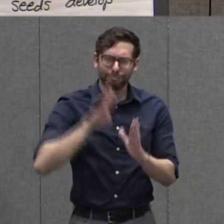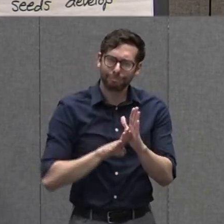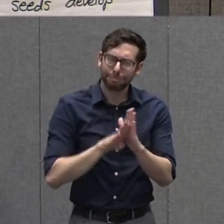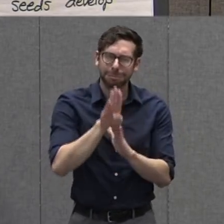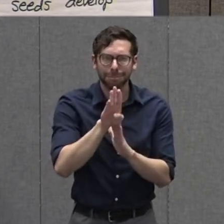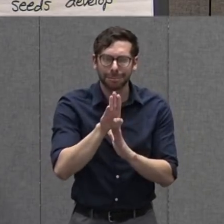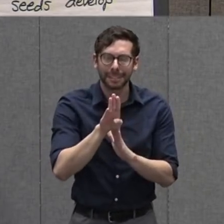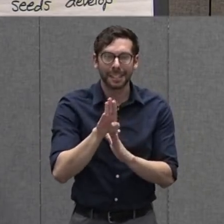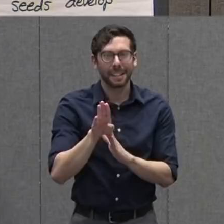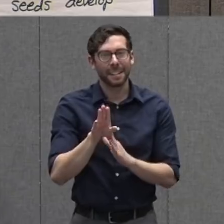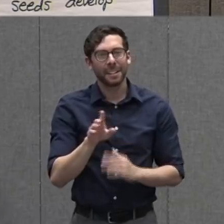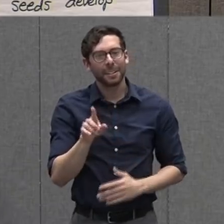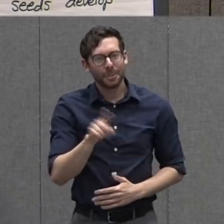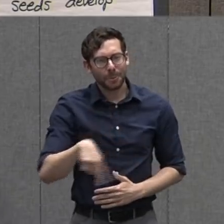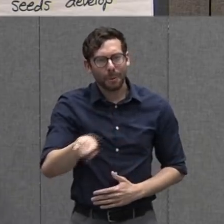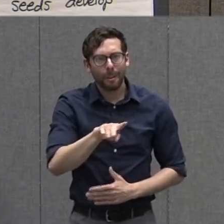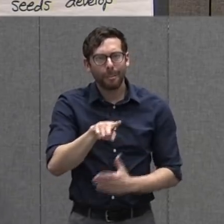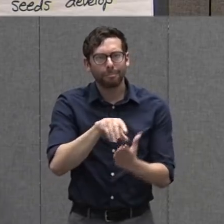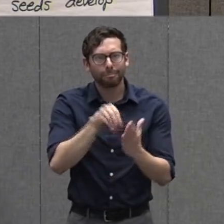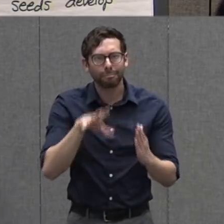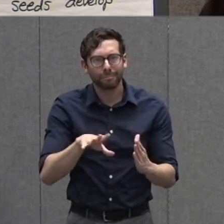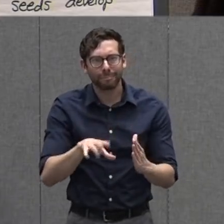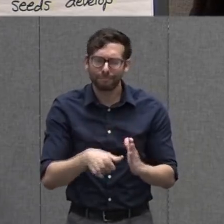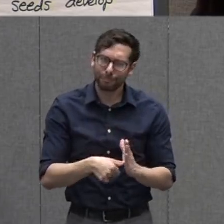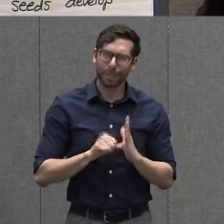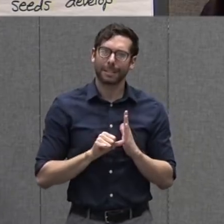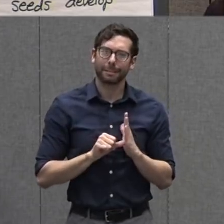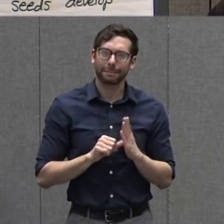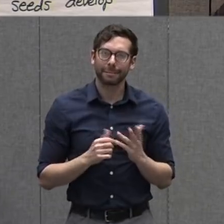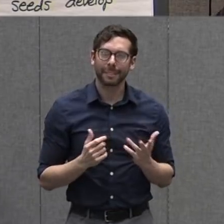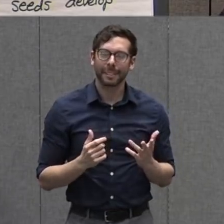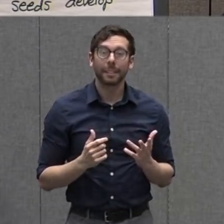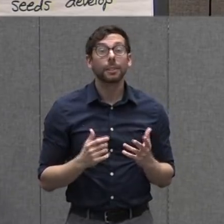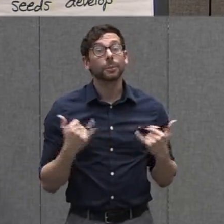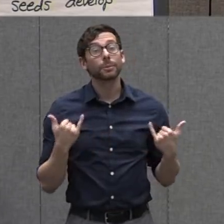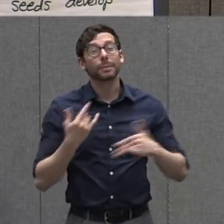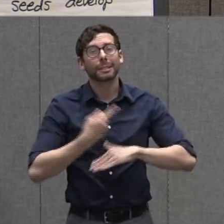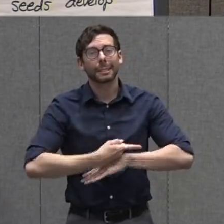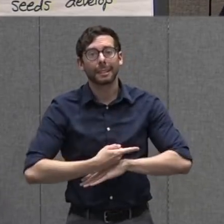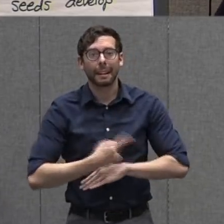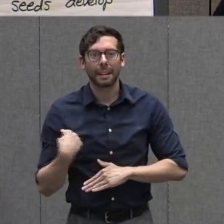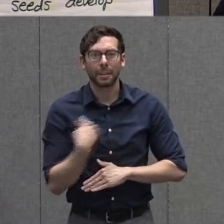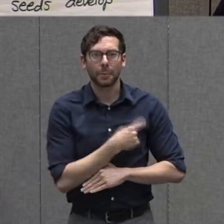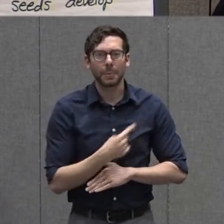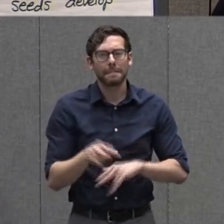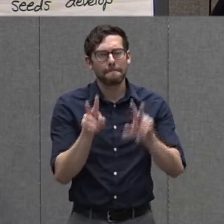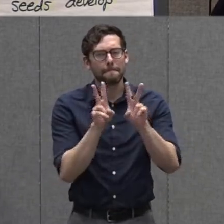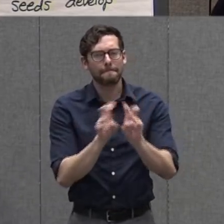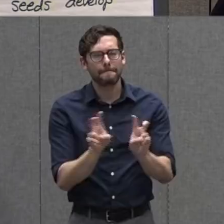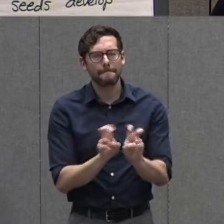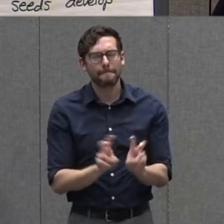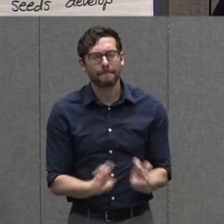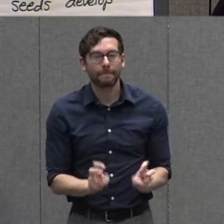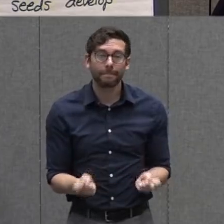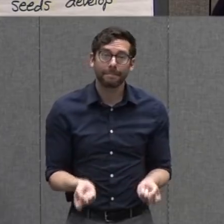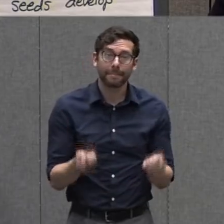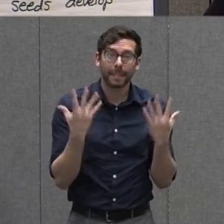So today we looked at a lot of different things. We looked at a lot of words and I'm wondering do you remember these ones?